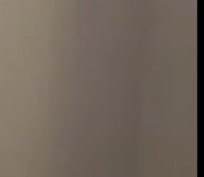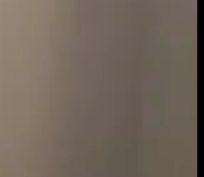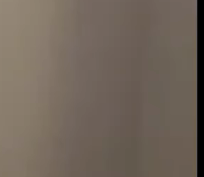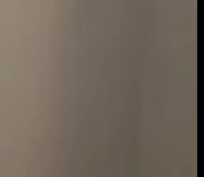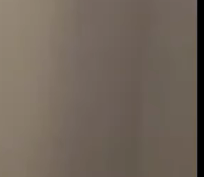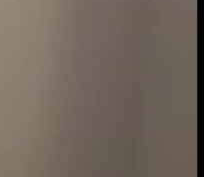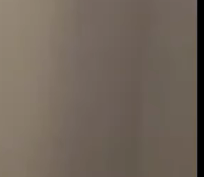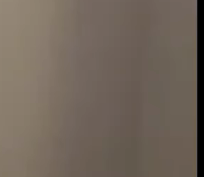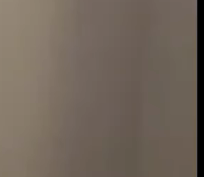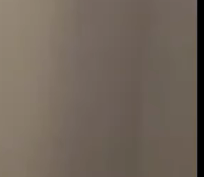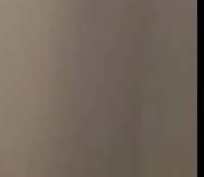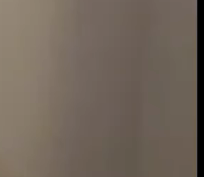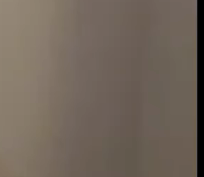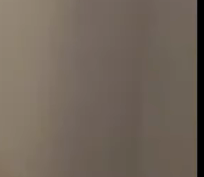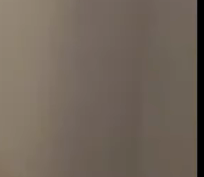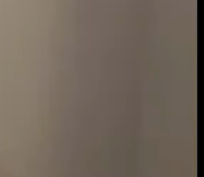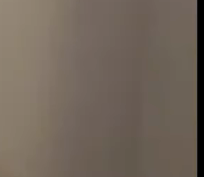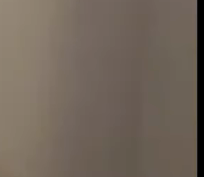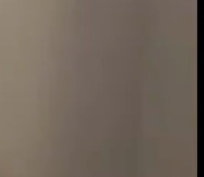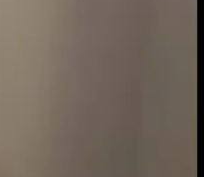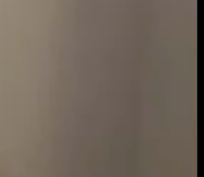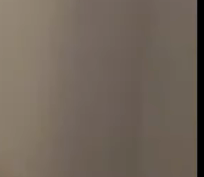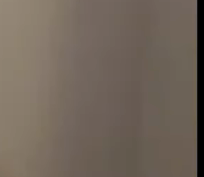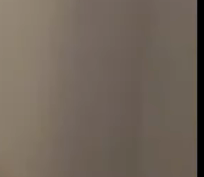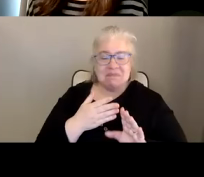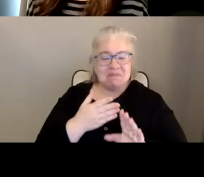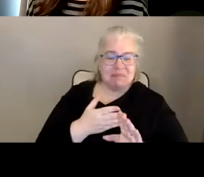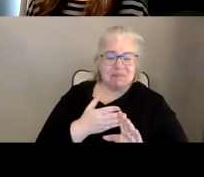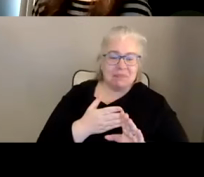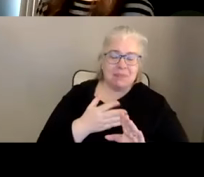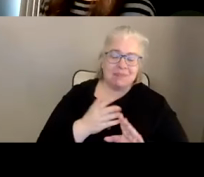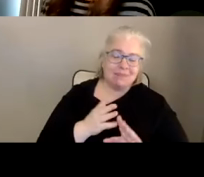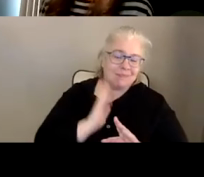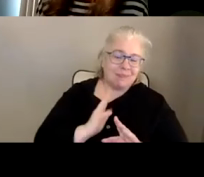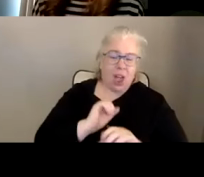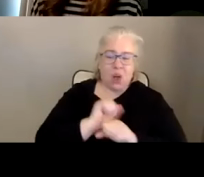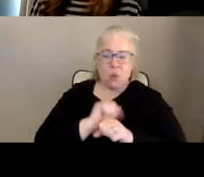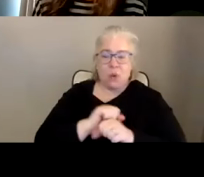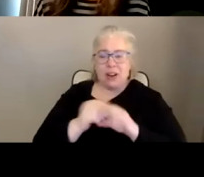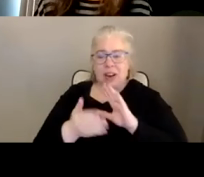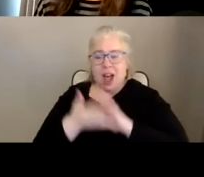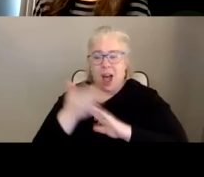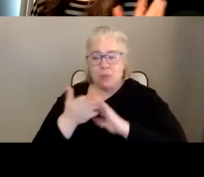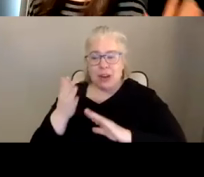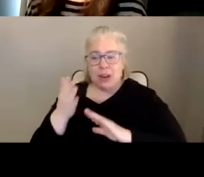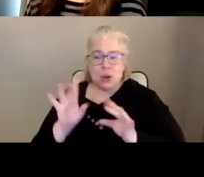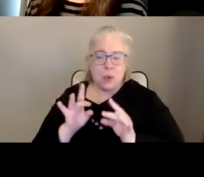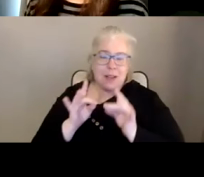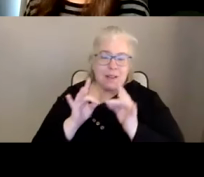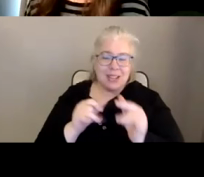In a previous life I worked in operations, so efficiency and maximizing budgets